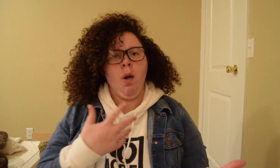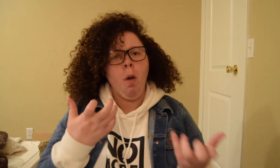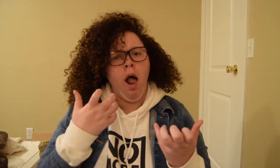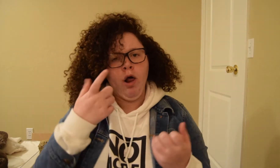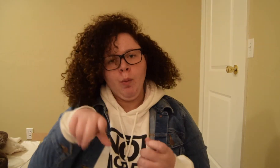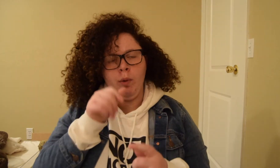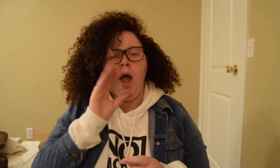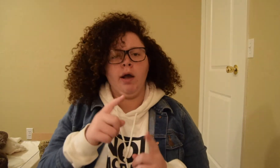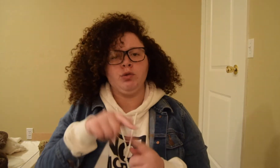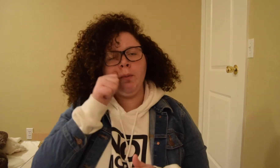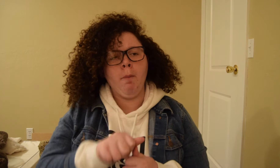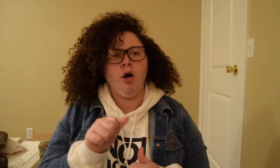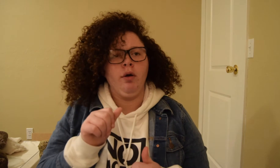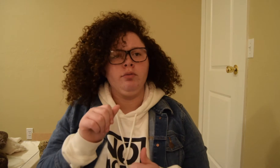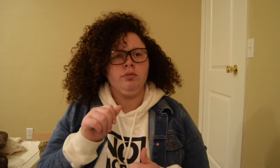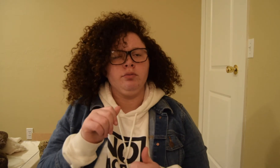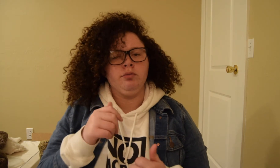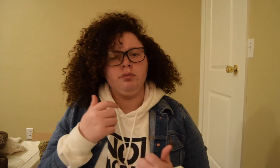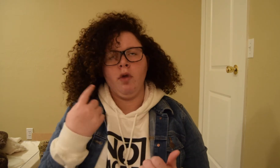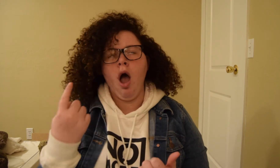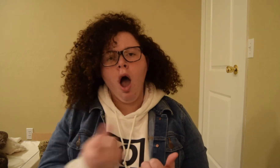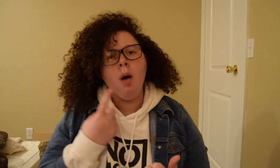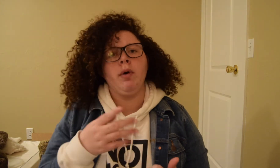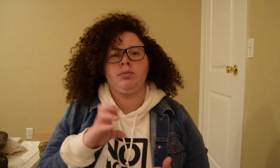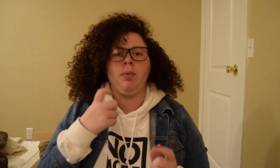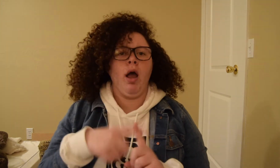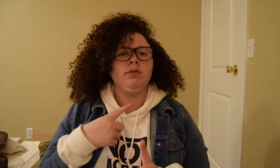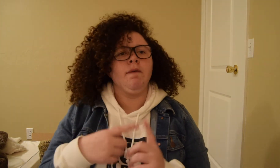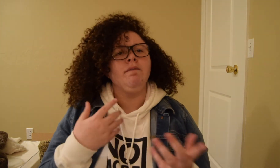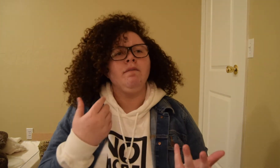I want you guys to remember always be positive